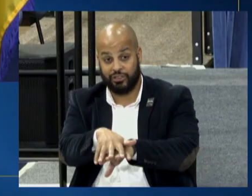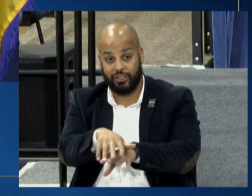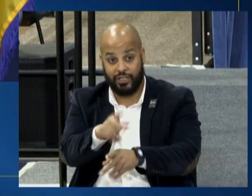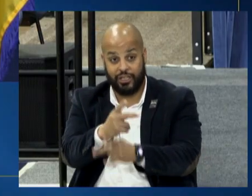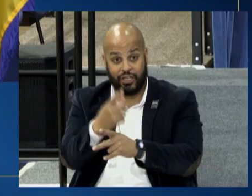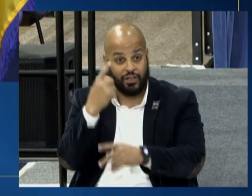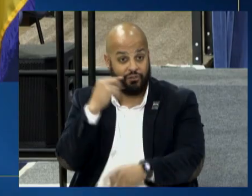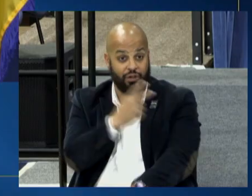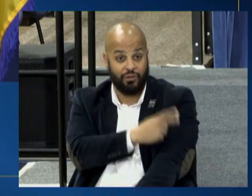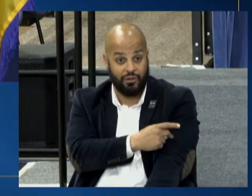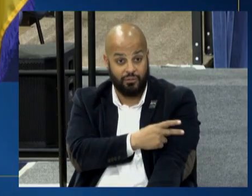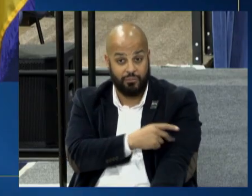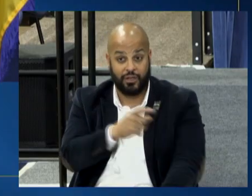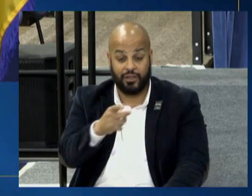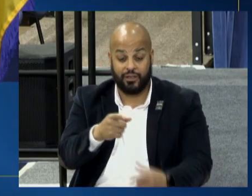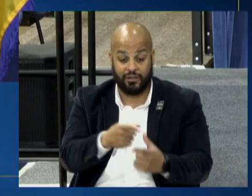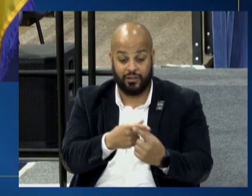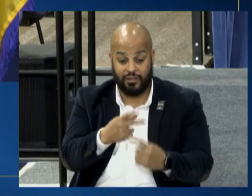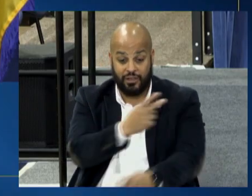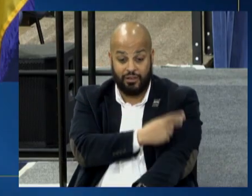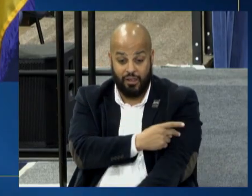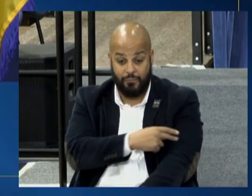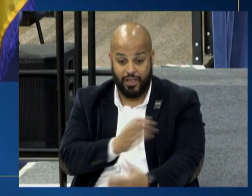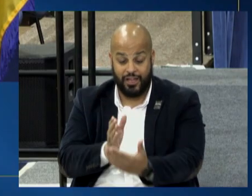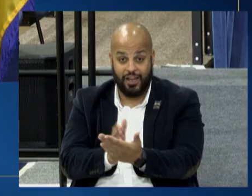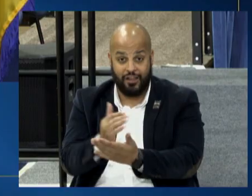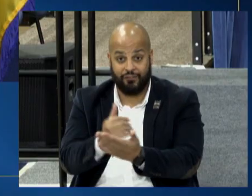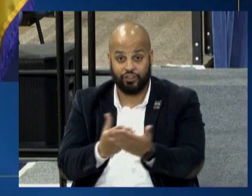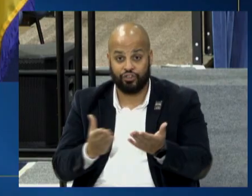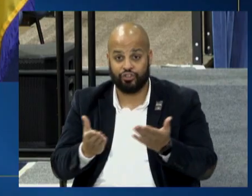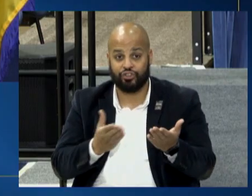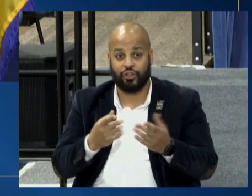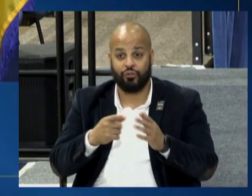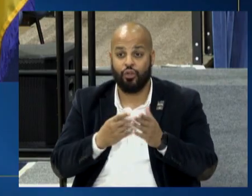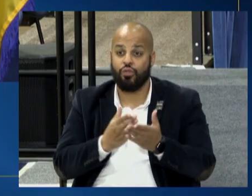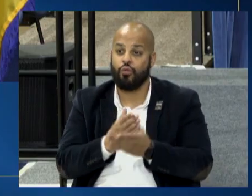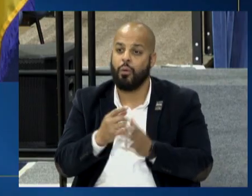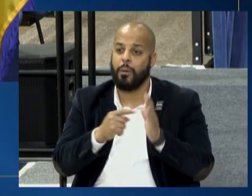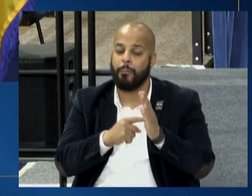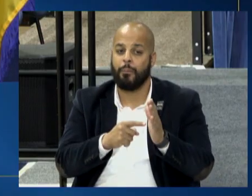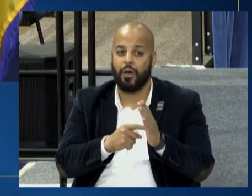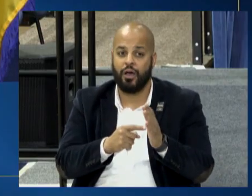patient navigation services into their models. These models incentivize oncology providers to